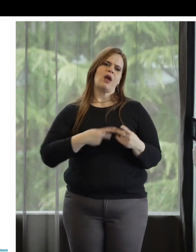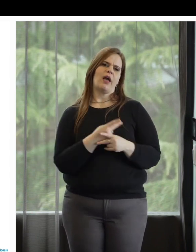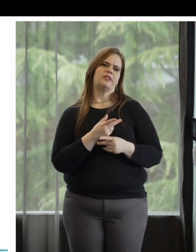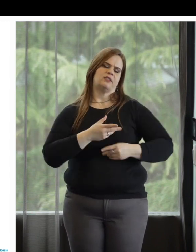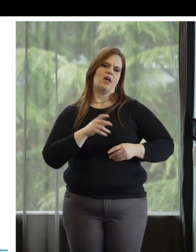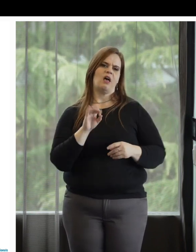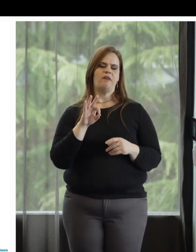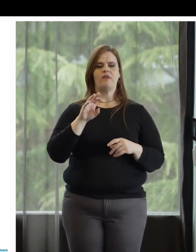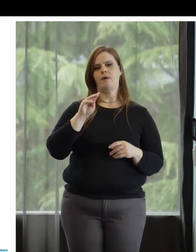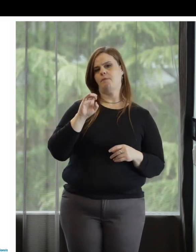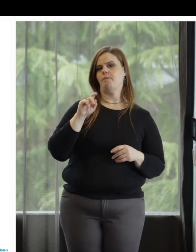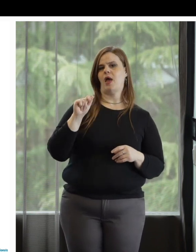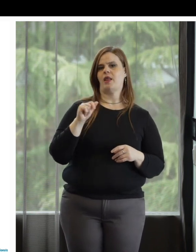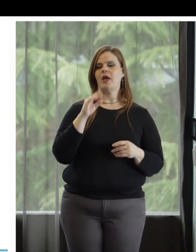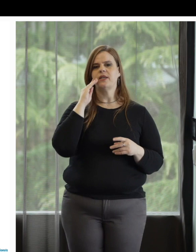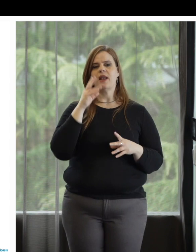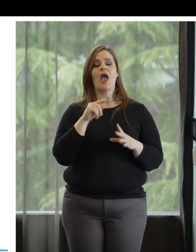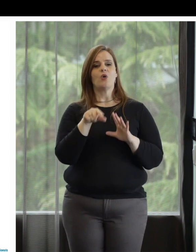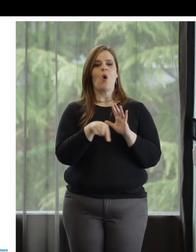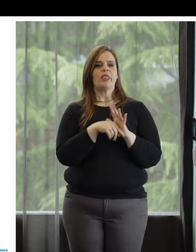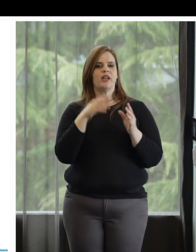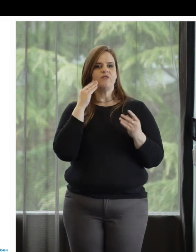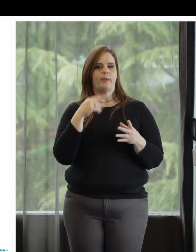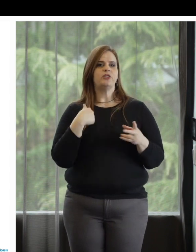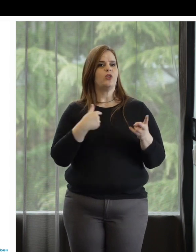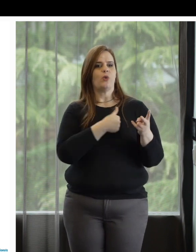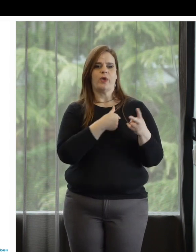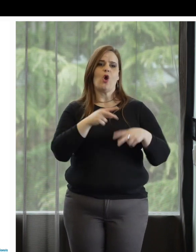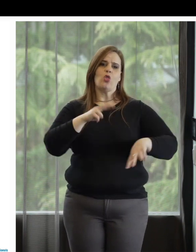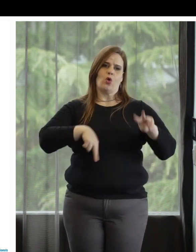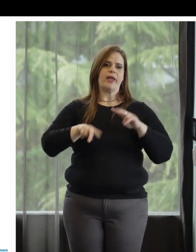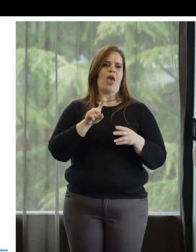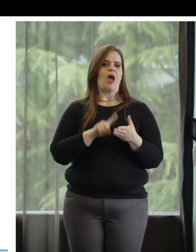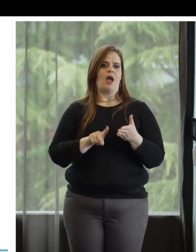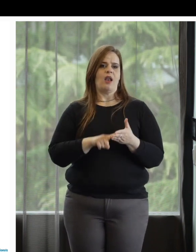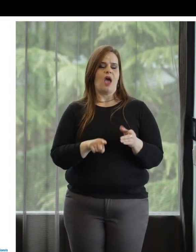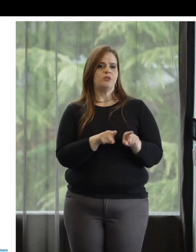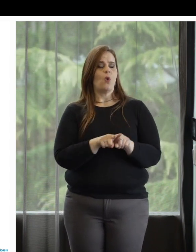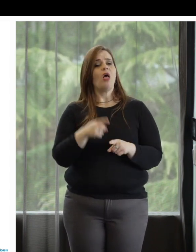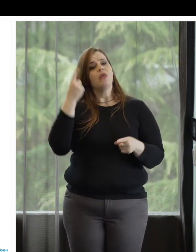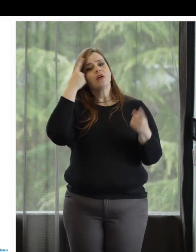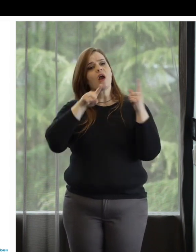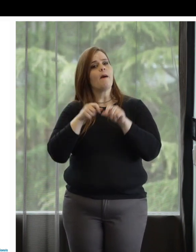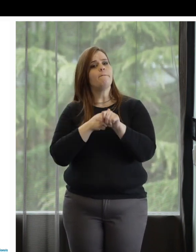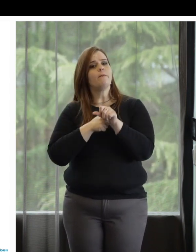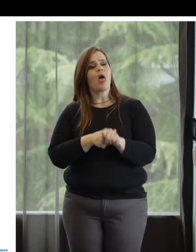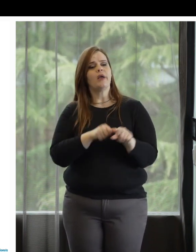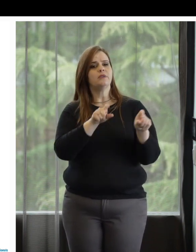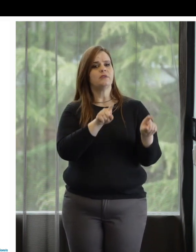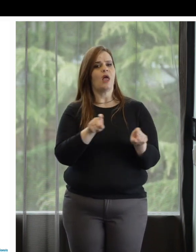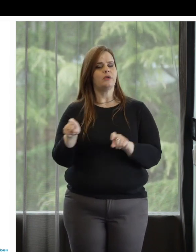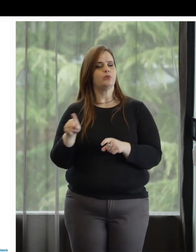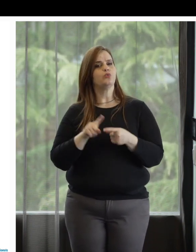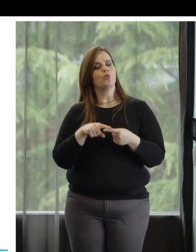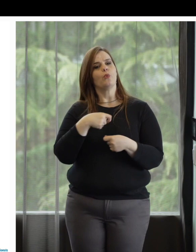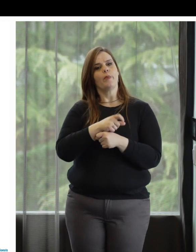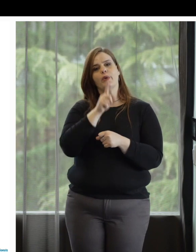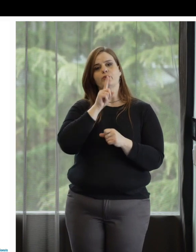information that we are locking at as well. Compliance tests to make sure that models that you create